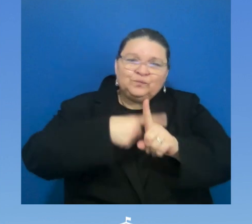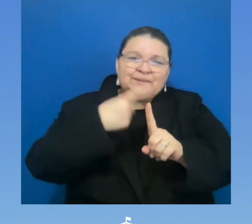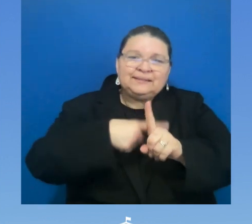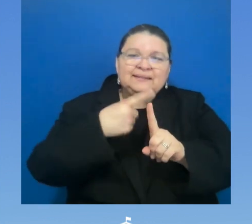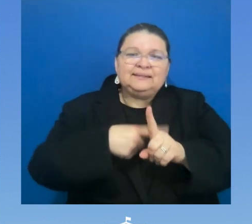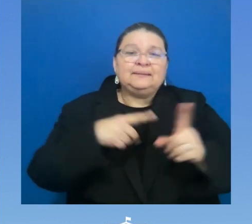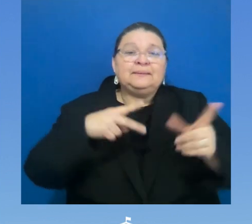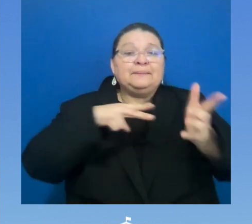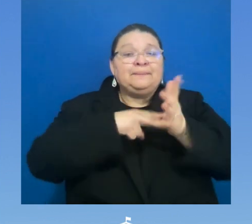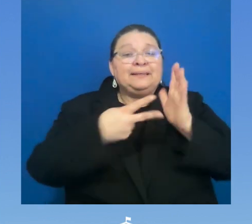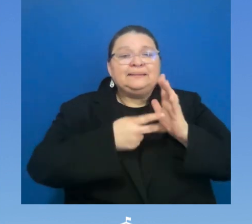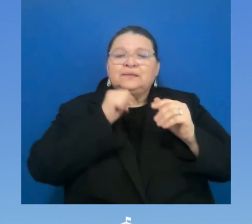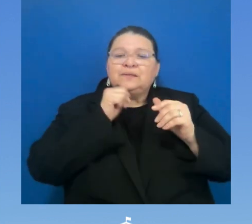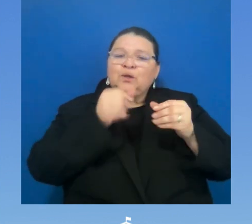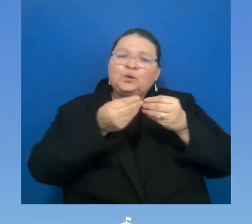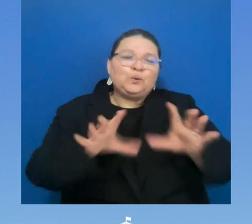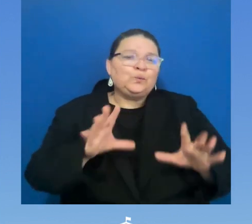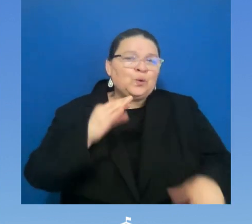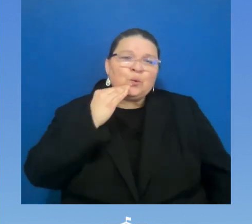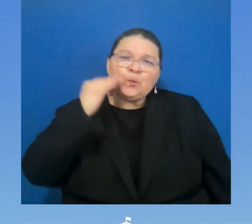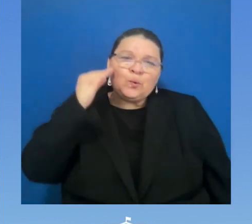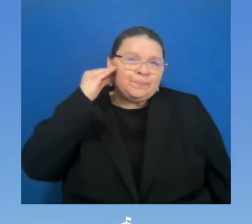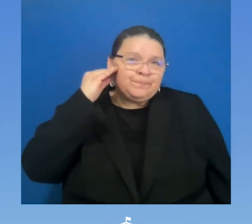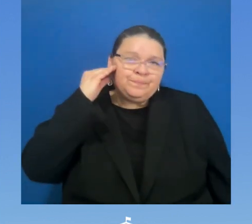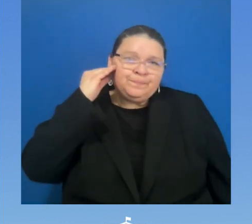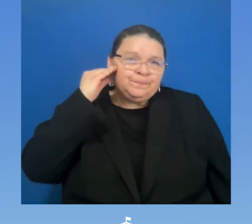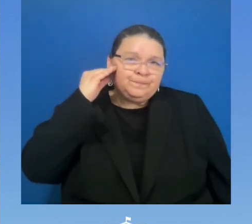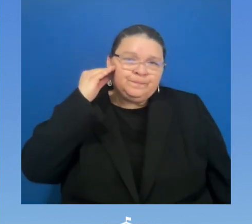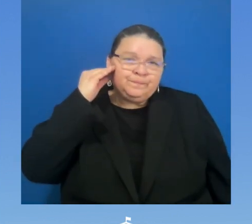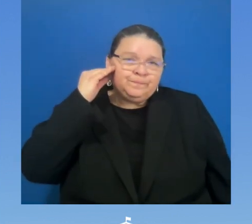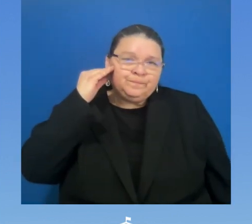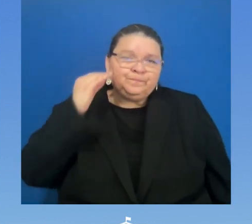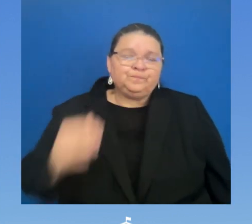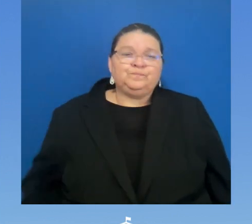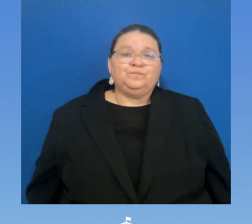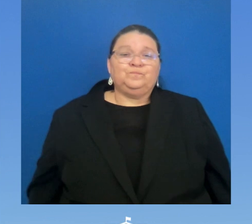even in the best of times, most women in the low paid workforce